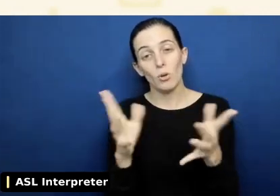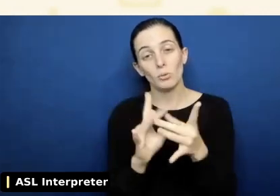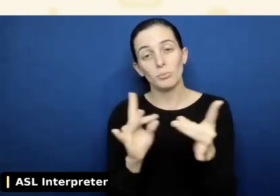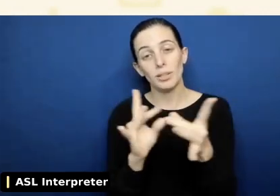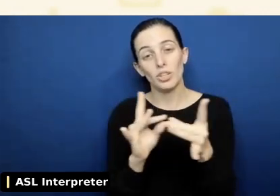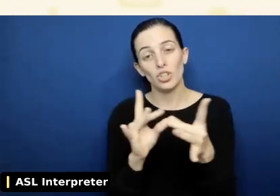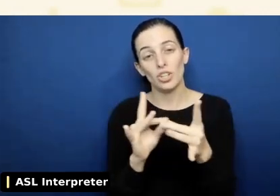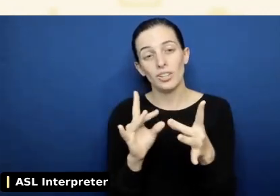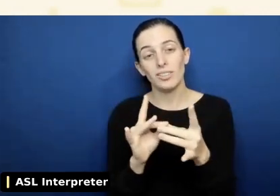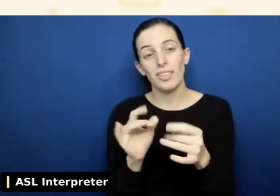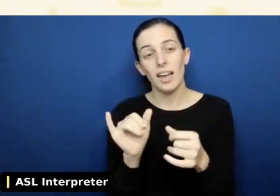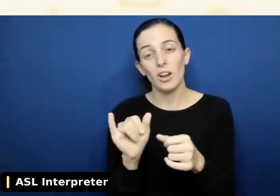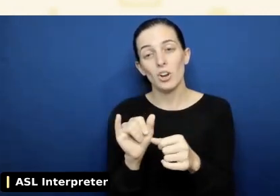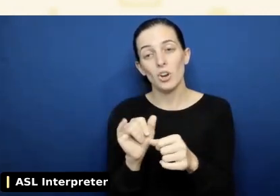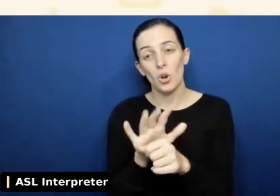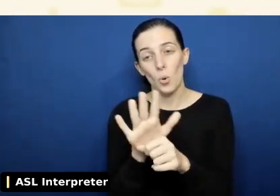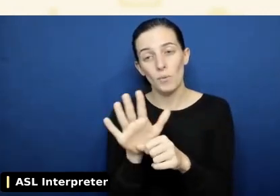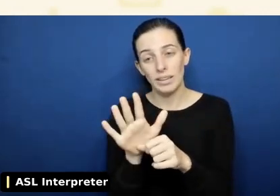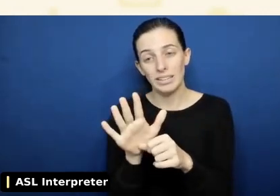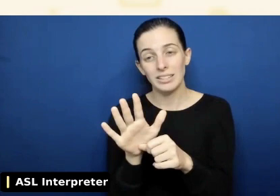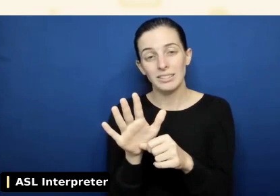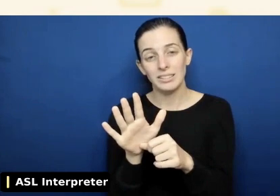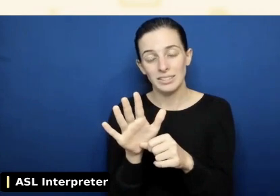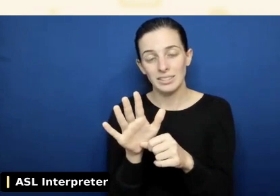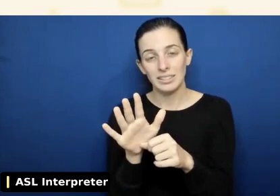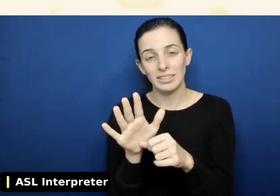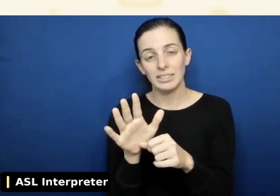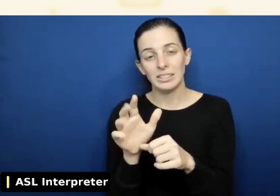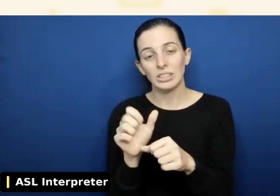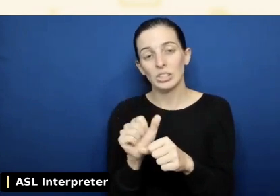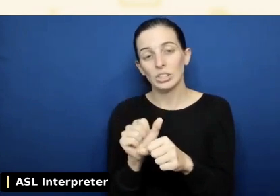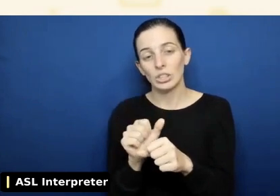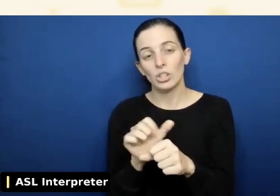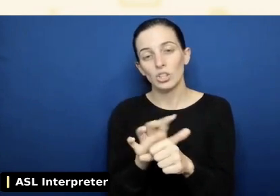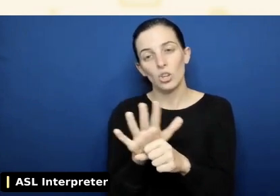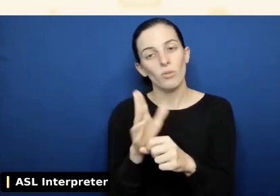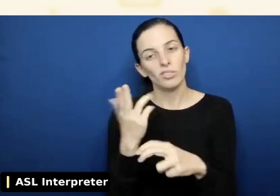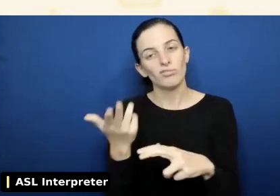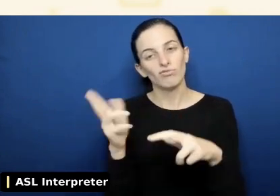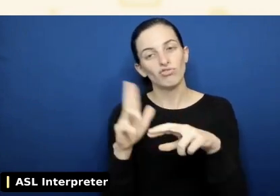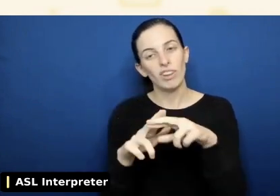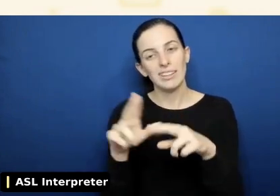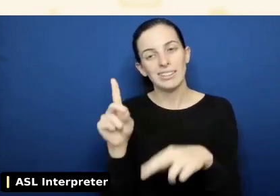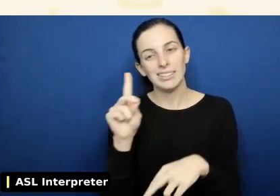is raising the disability numbers.